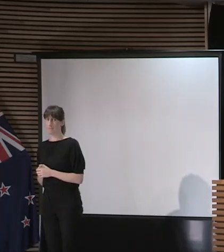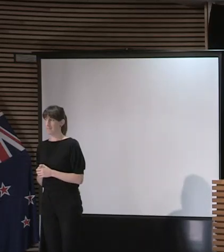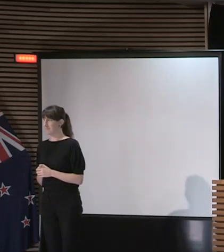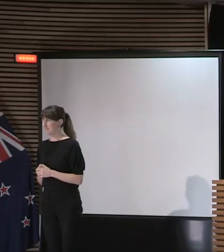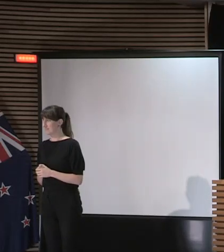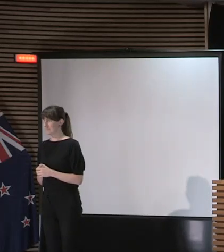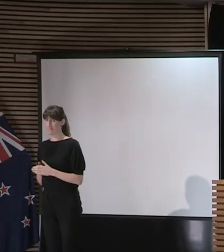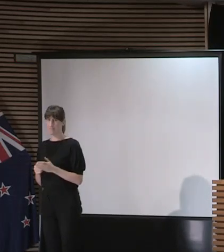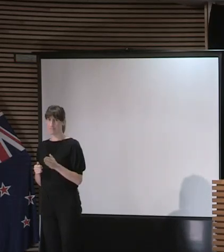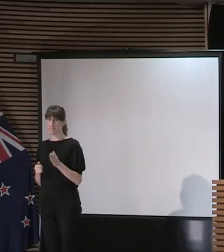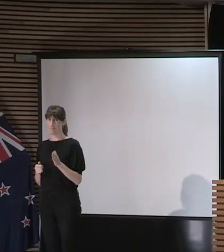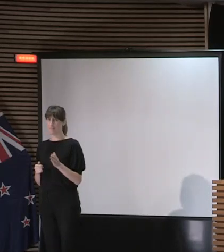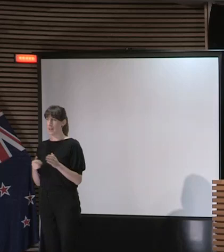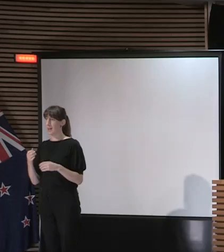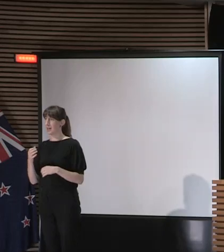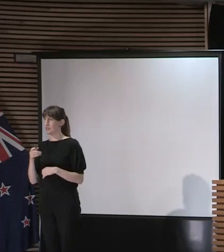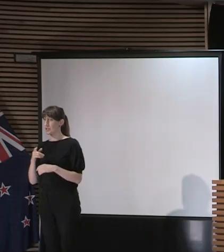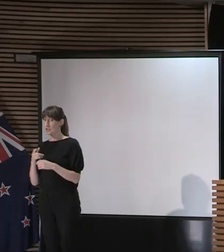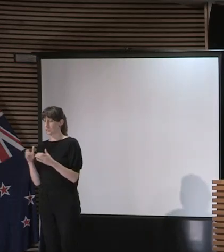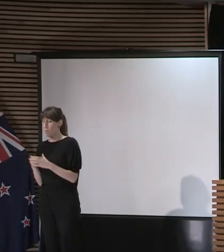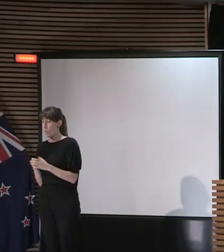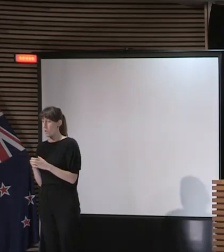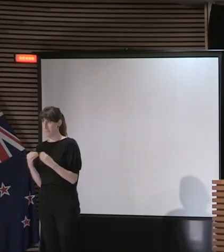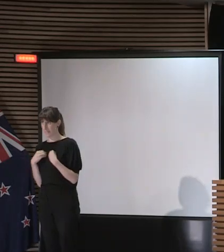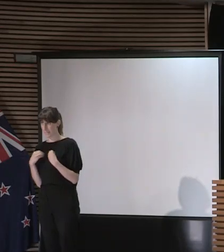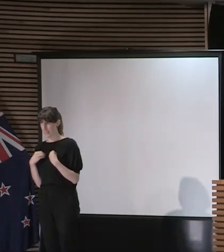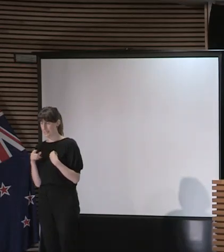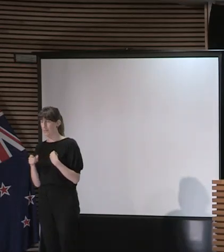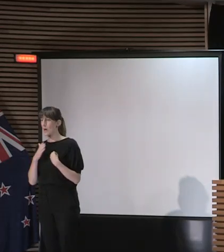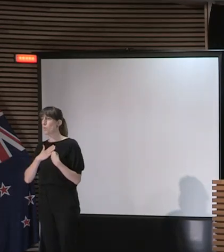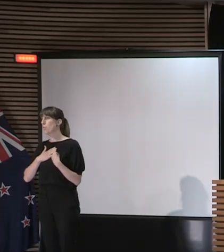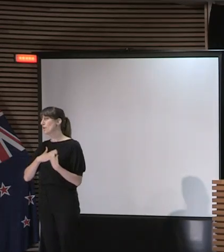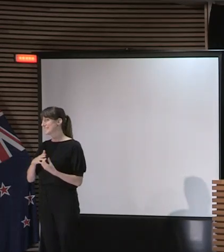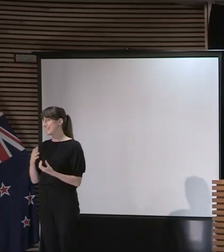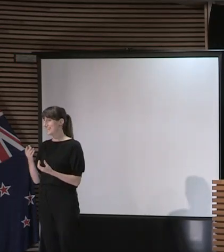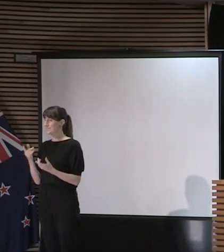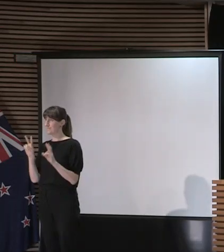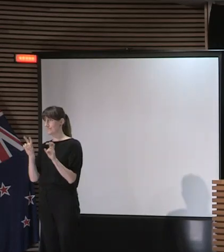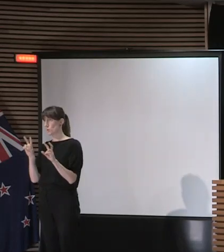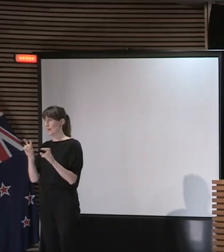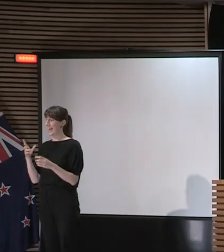changes, we are. OK. Jenna and then I'll take one last at the back. A lot of small businesses